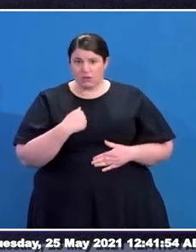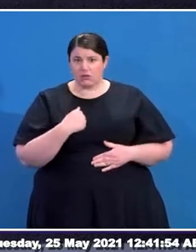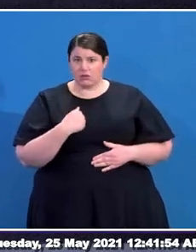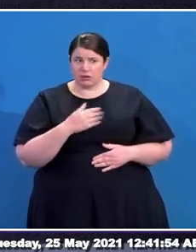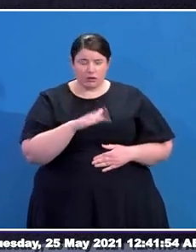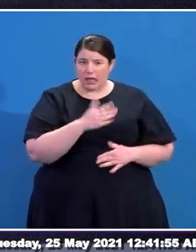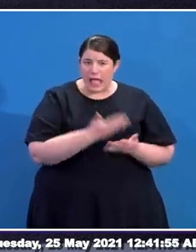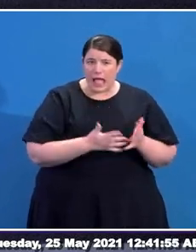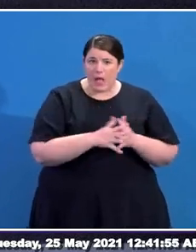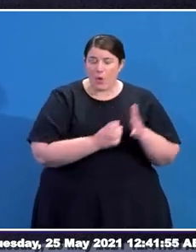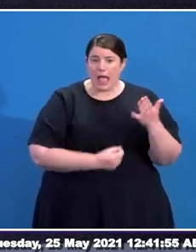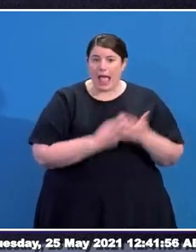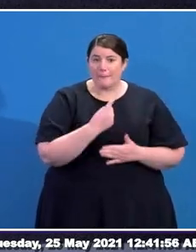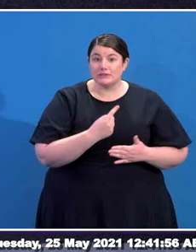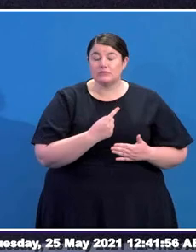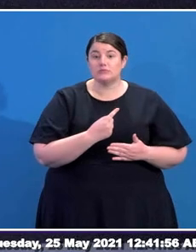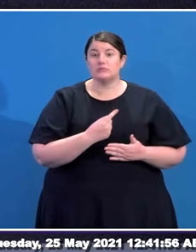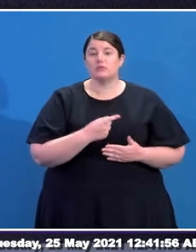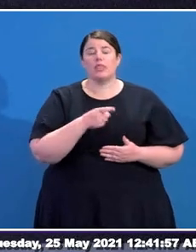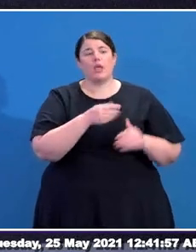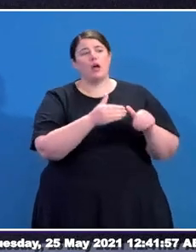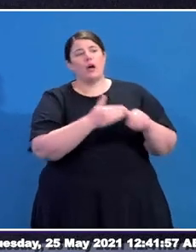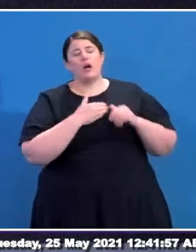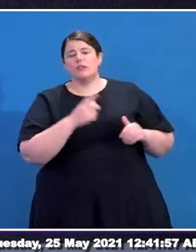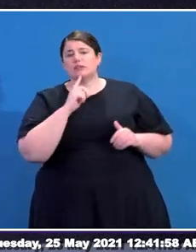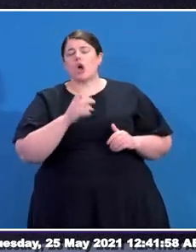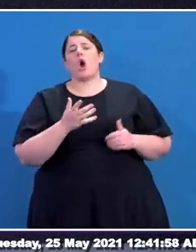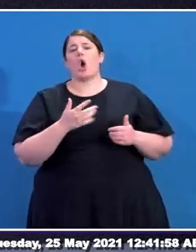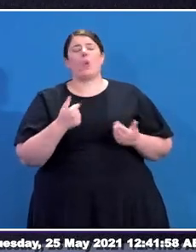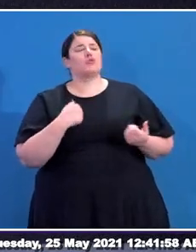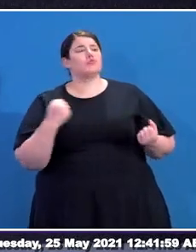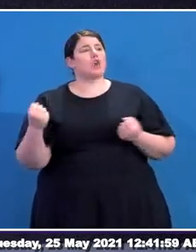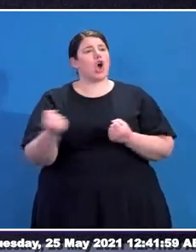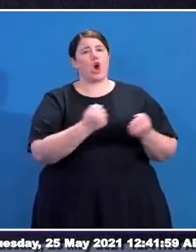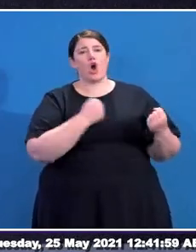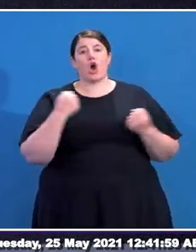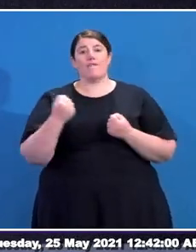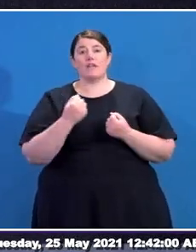He said, "Oh, we were at the --- we were just driving and at a traffic light,